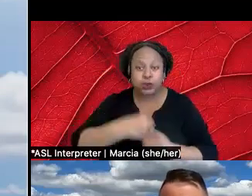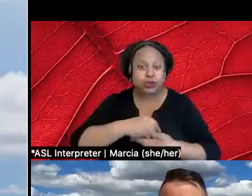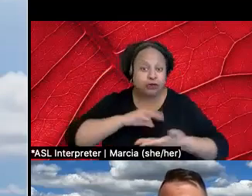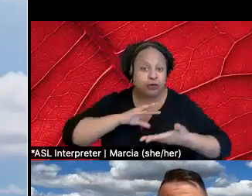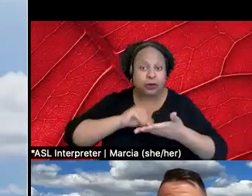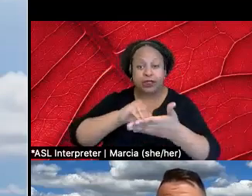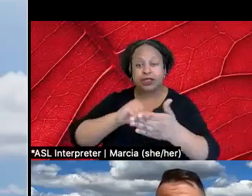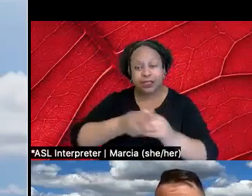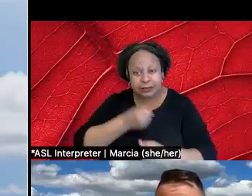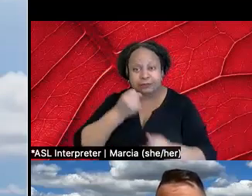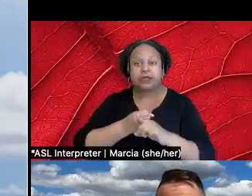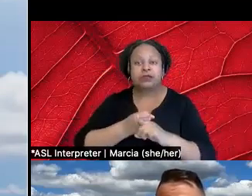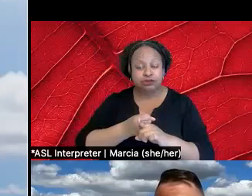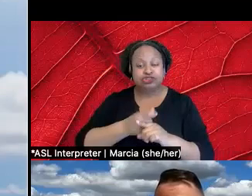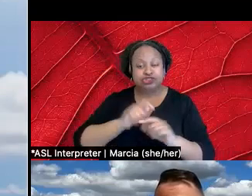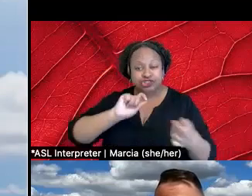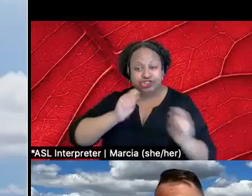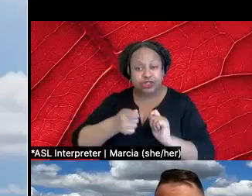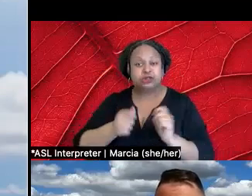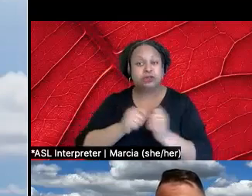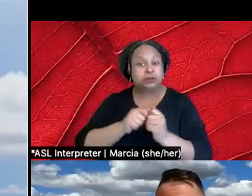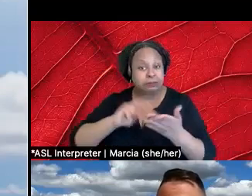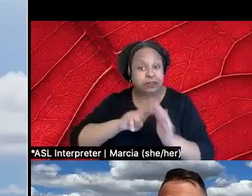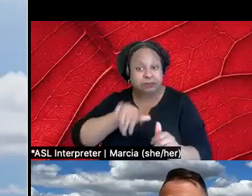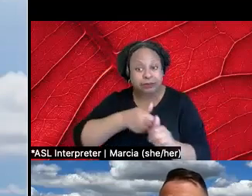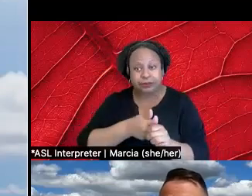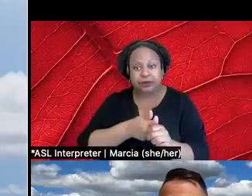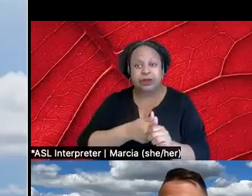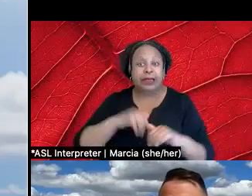In order to accomplish this, we're incredibly fortunate that those who